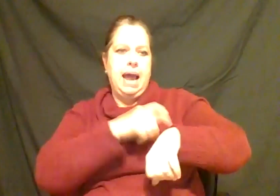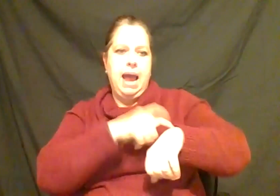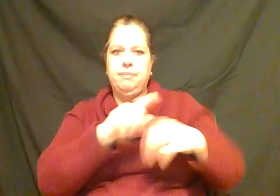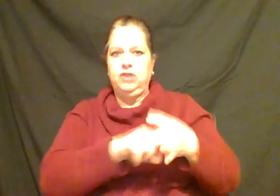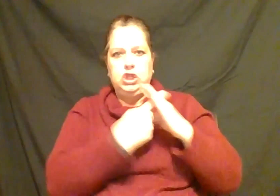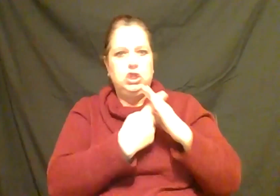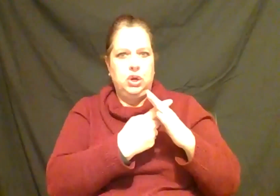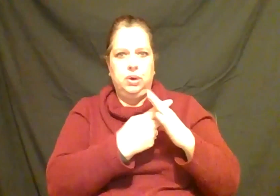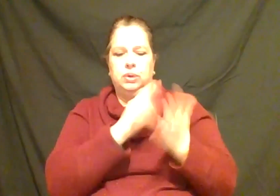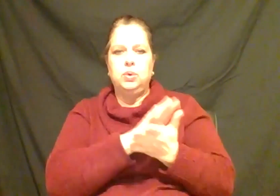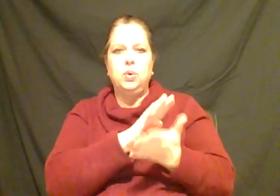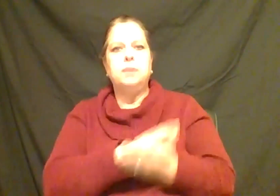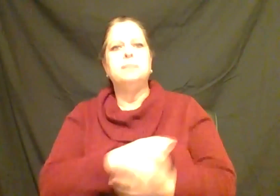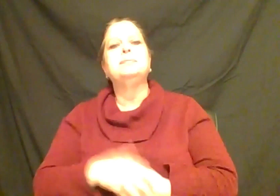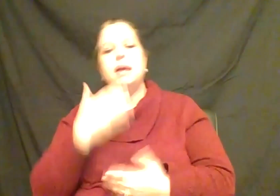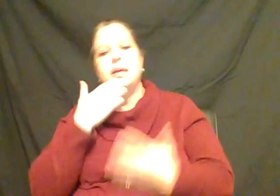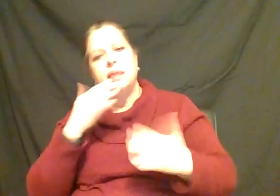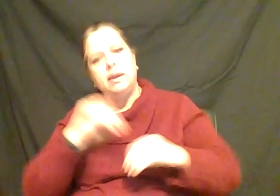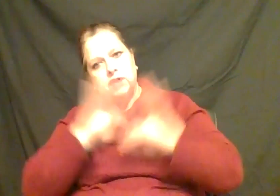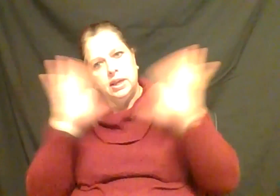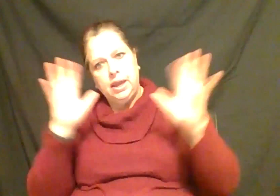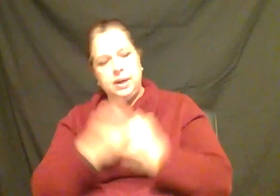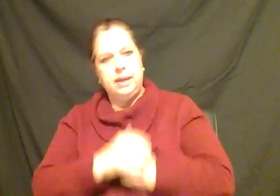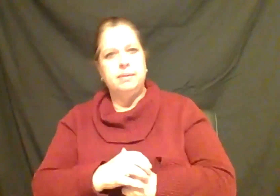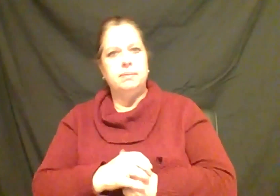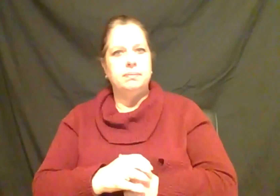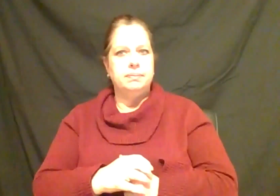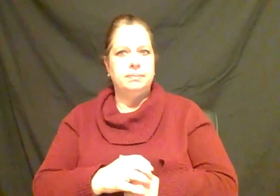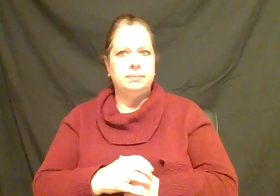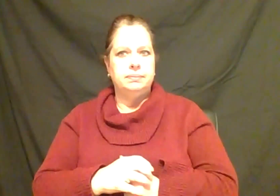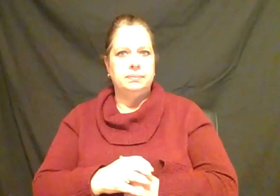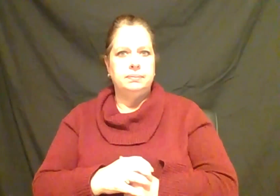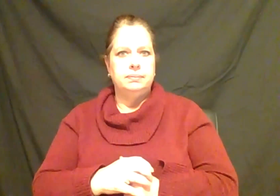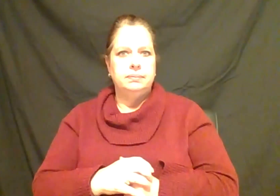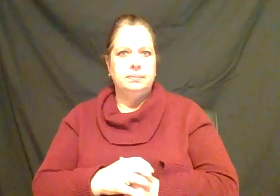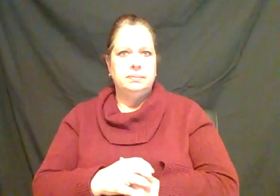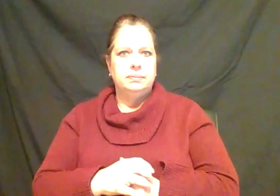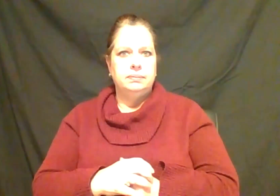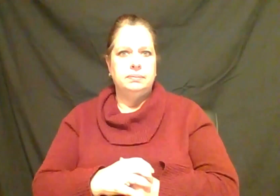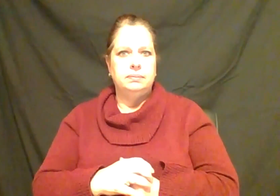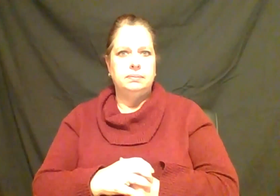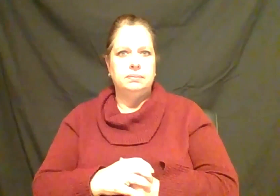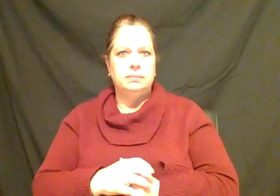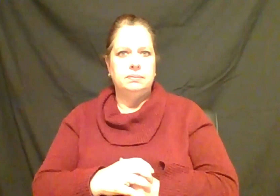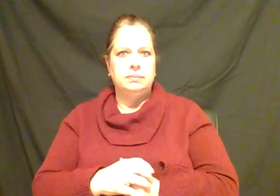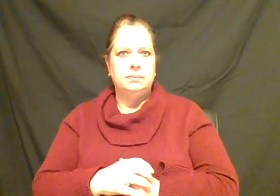awesome thank you for that clarity mr delaney yeah um the next question is how will students